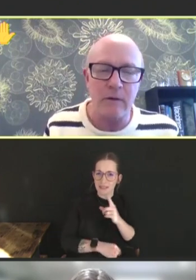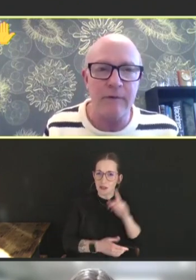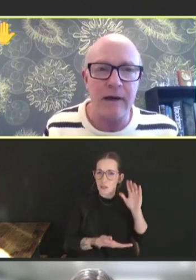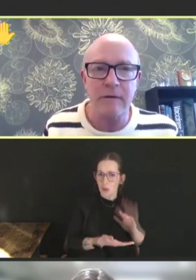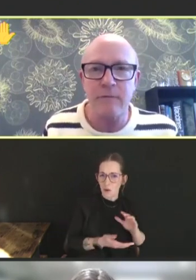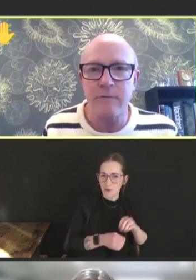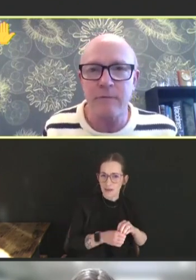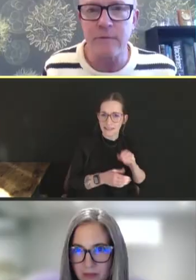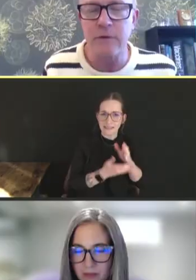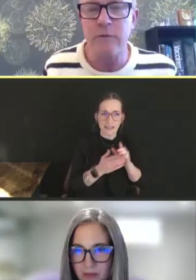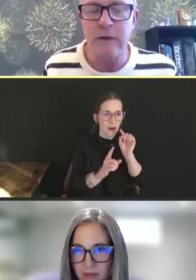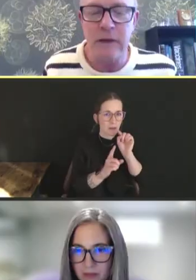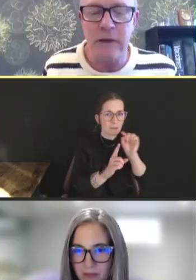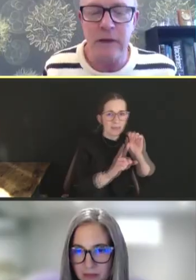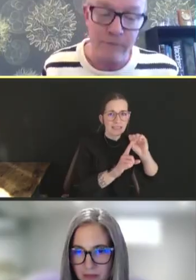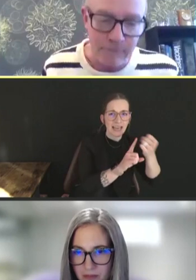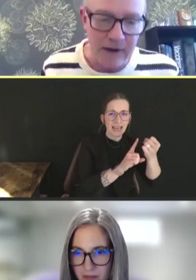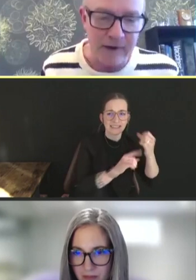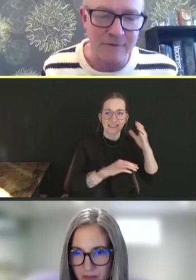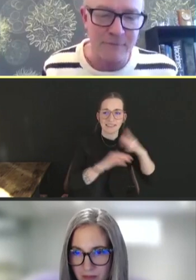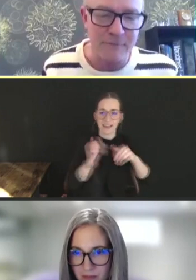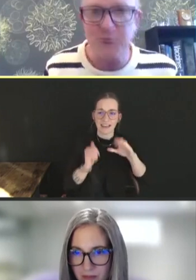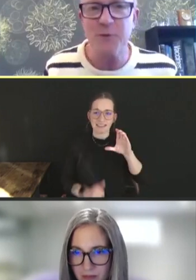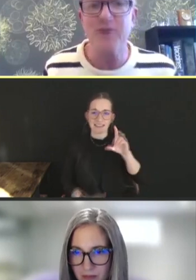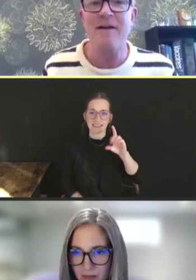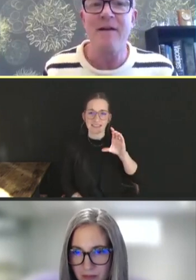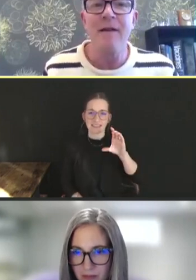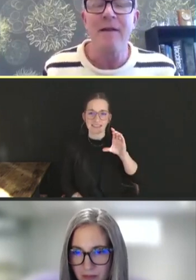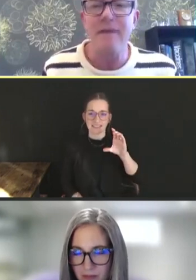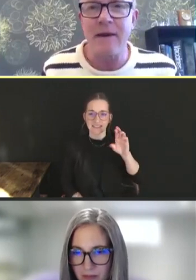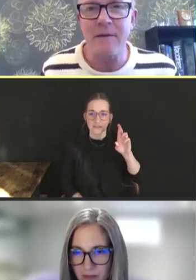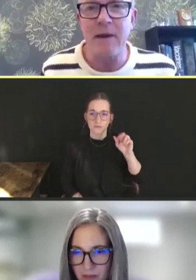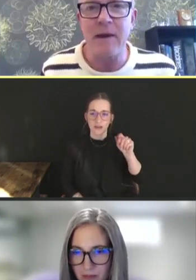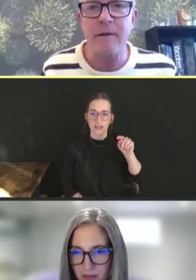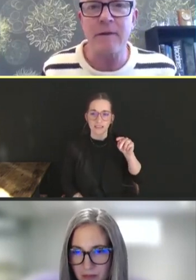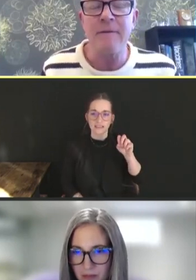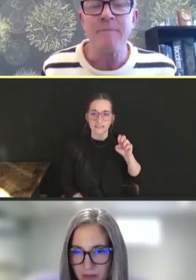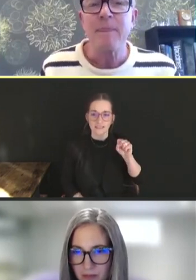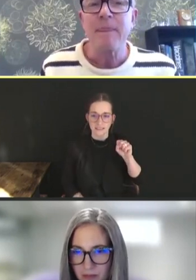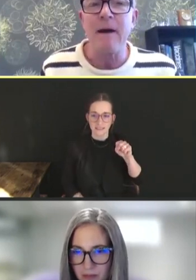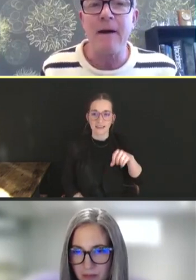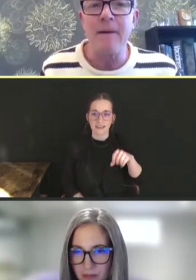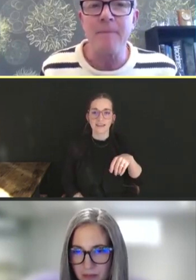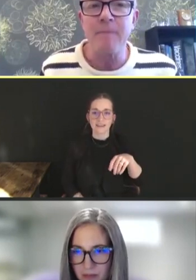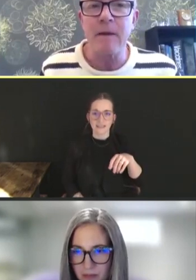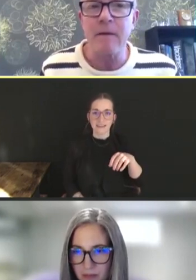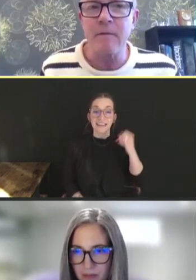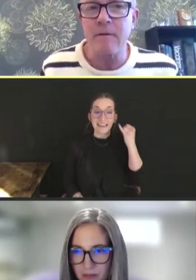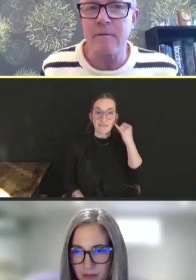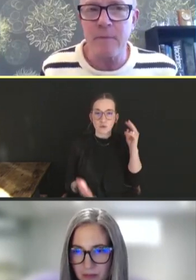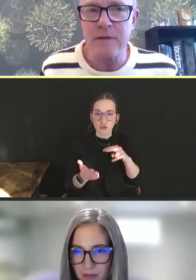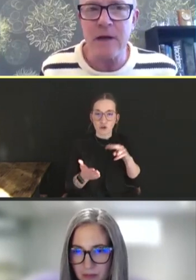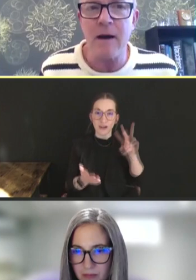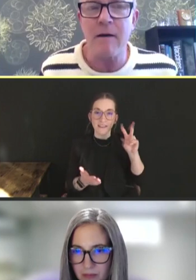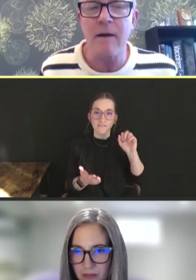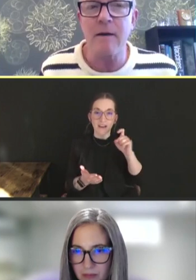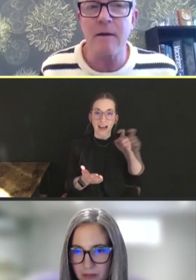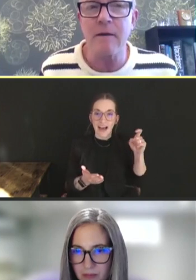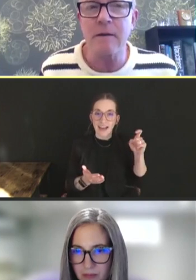If you look at the adult vax flu -- or vax view database, they're much higher.